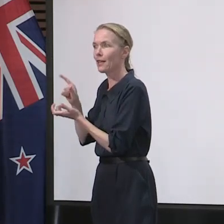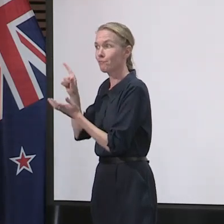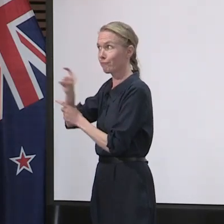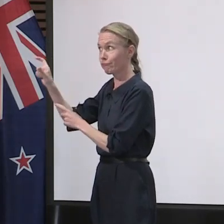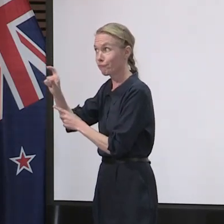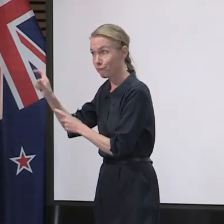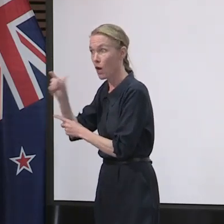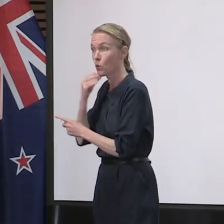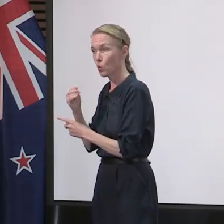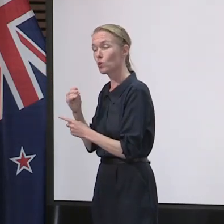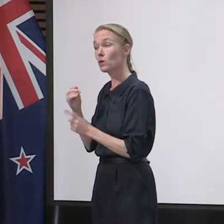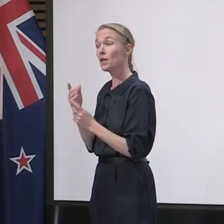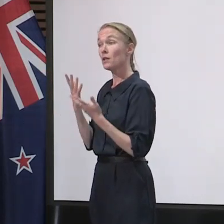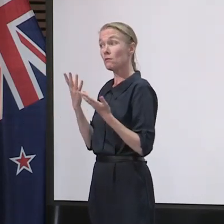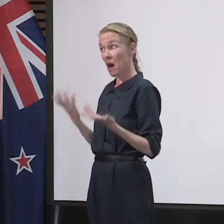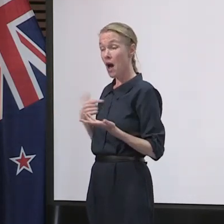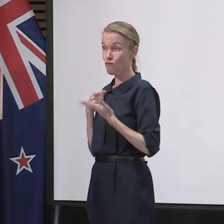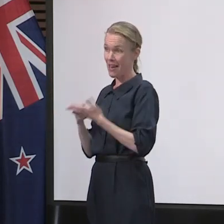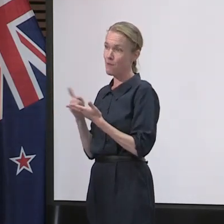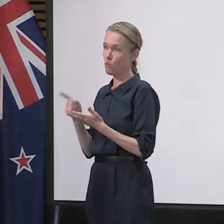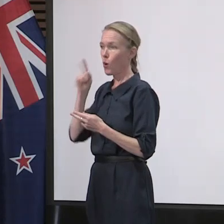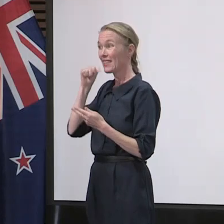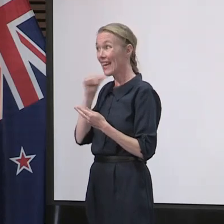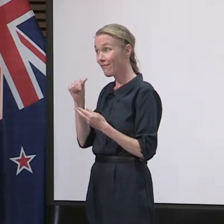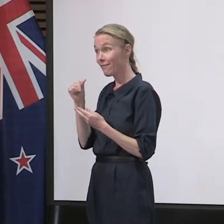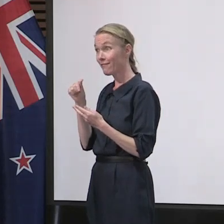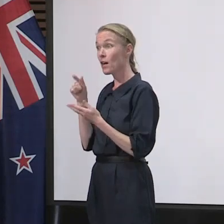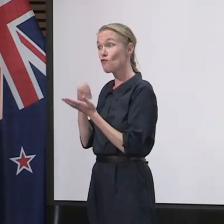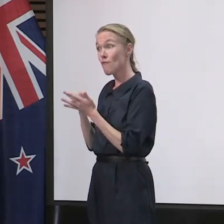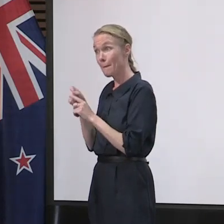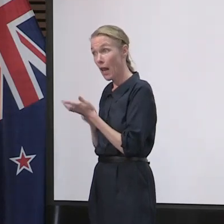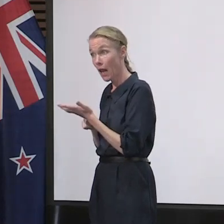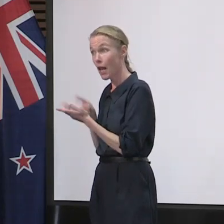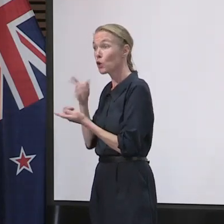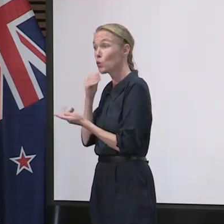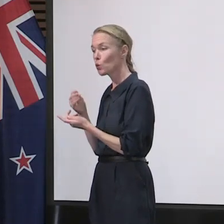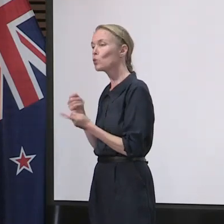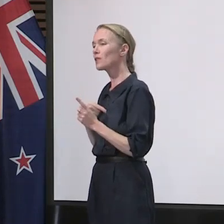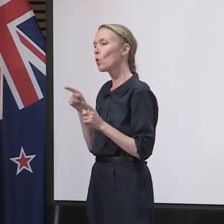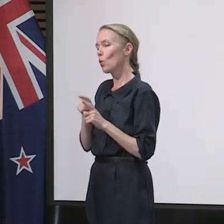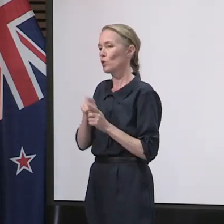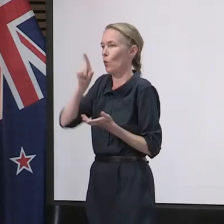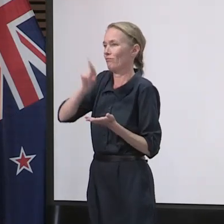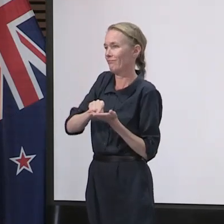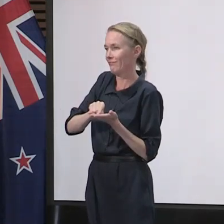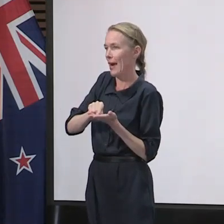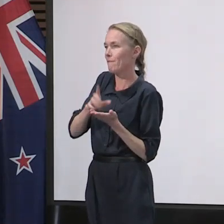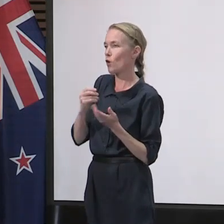so I can check-in when I get my morning cup of coffee, but